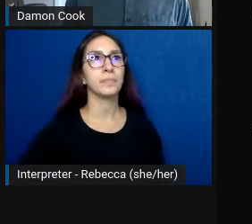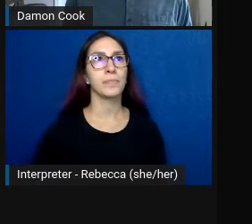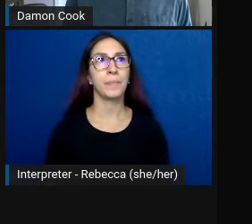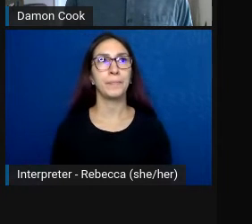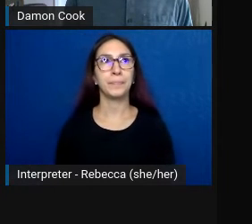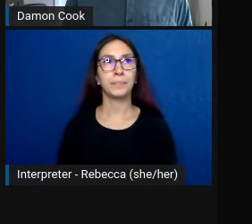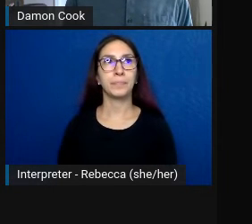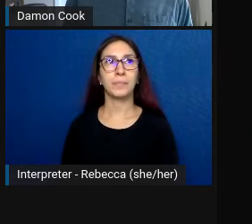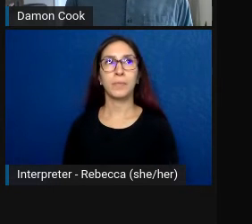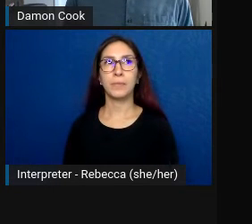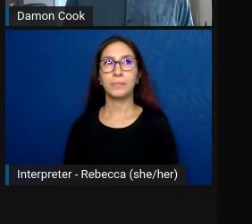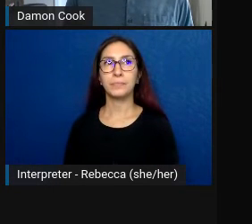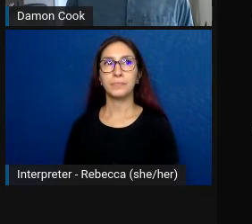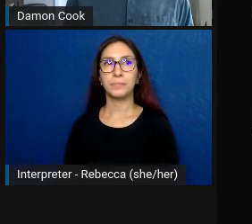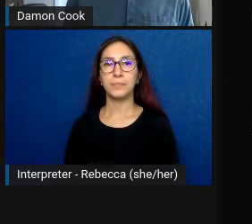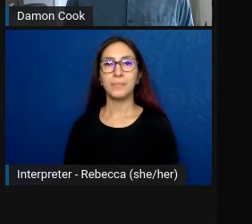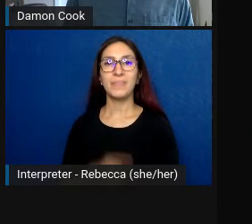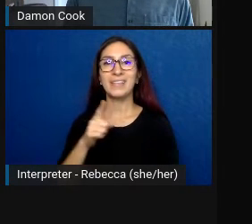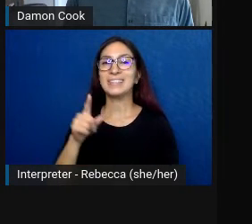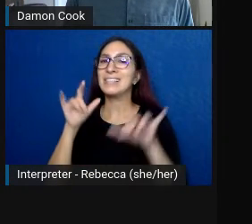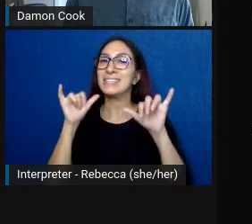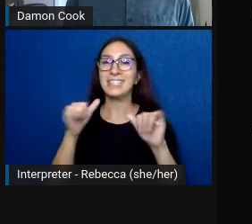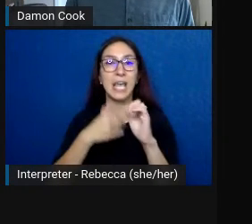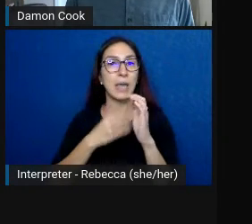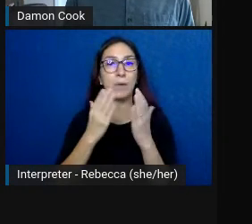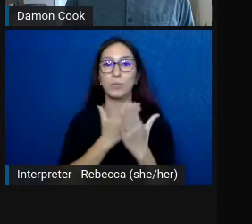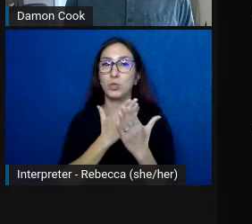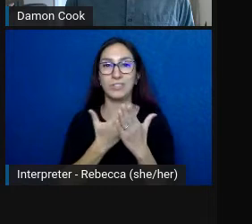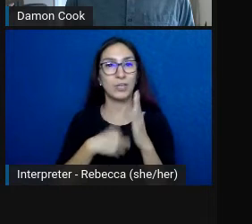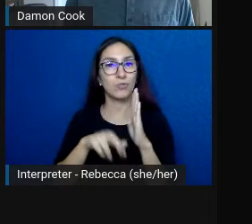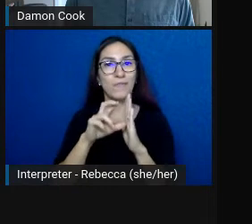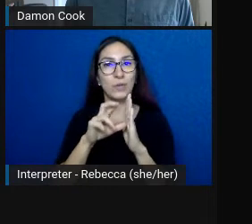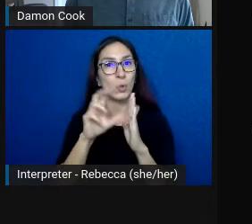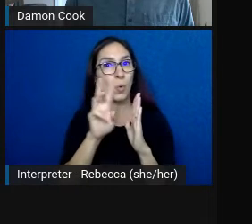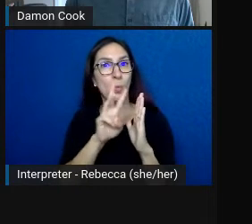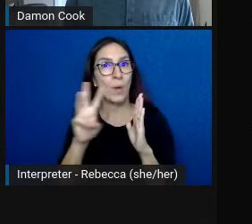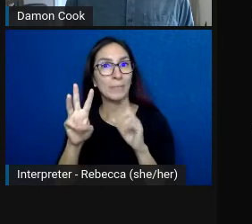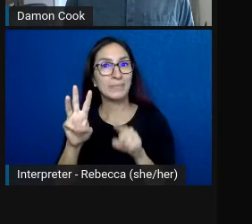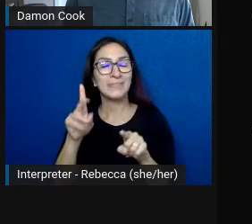and with the same dialog presented in a video that I've captured